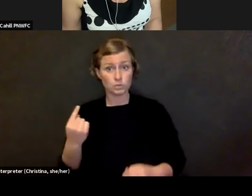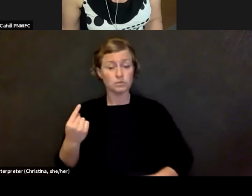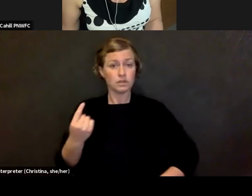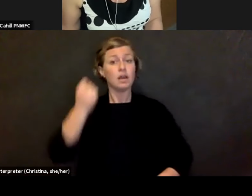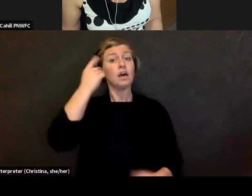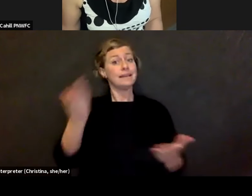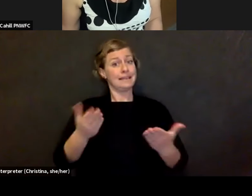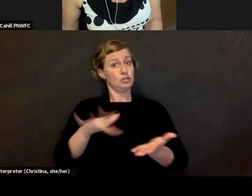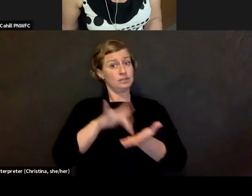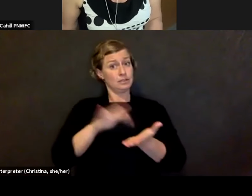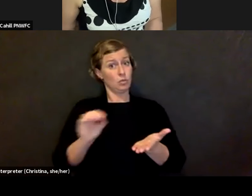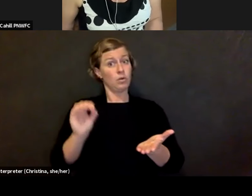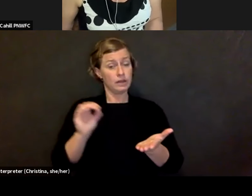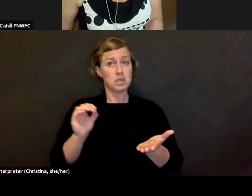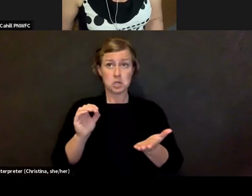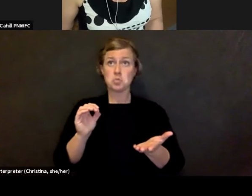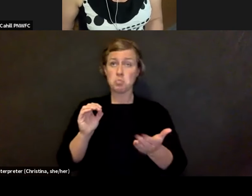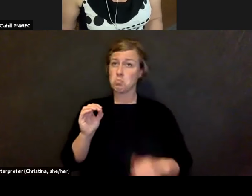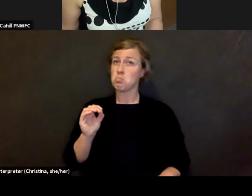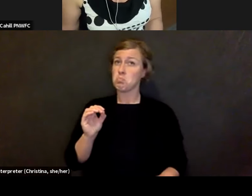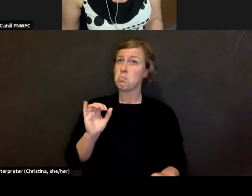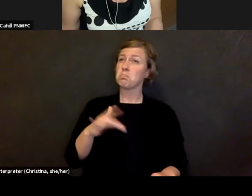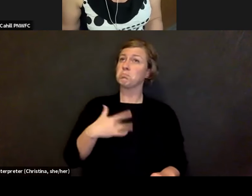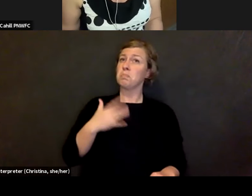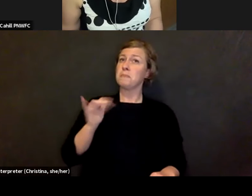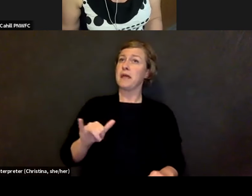ensure that our houseless